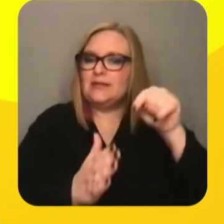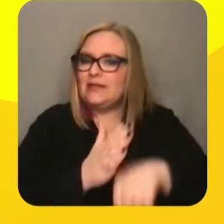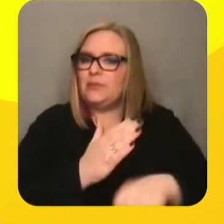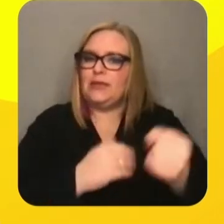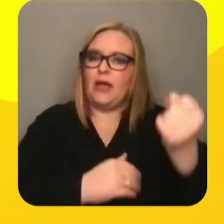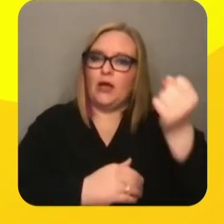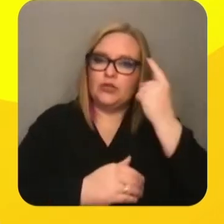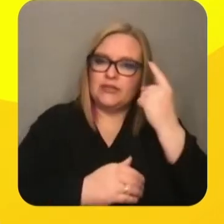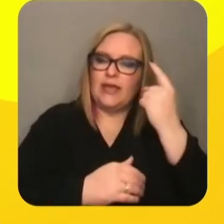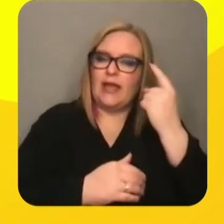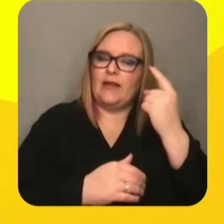It's that plain and simple.